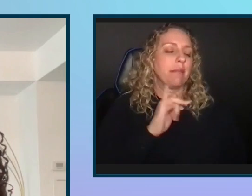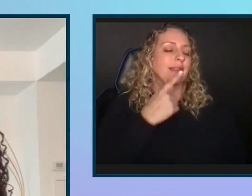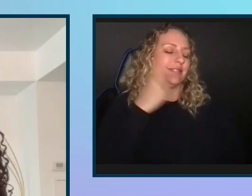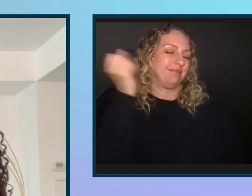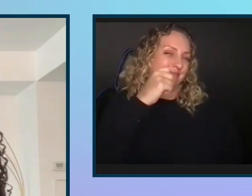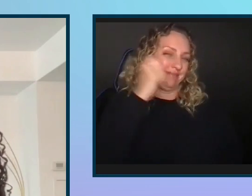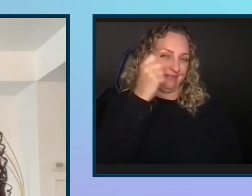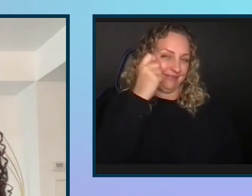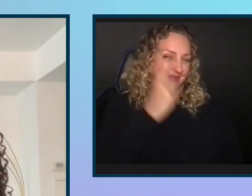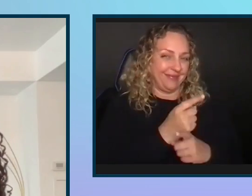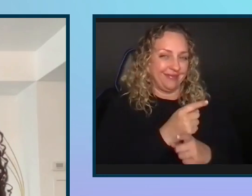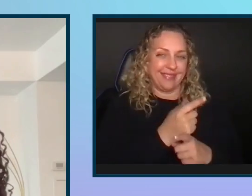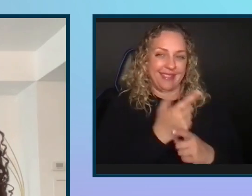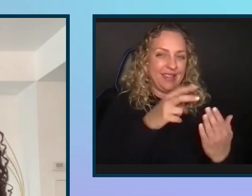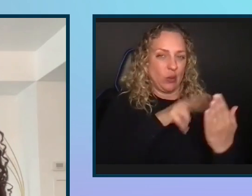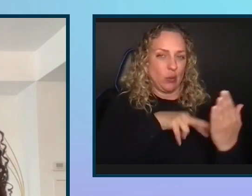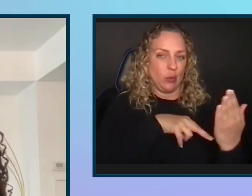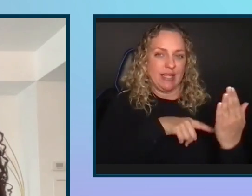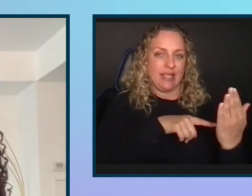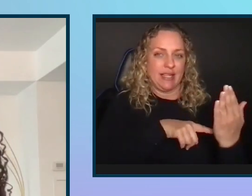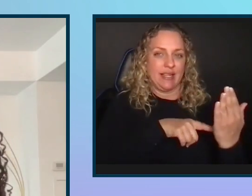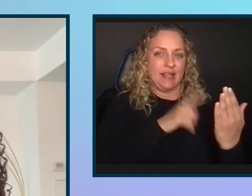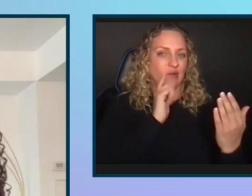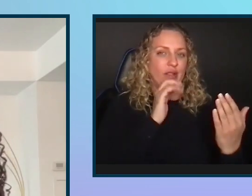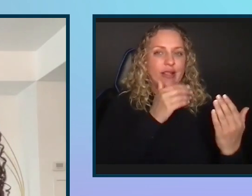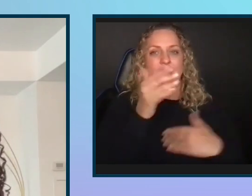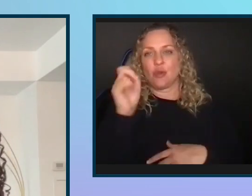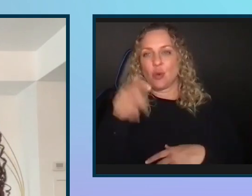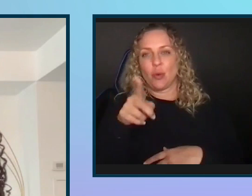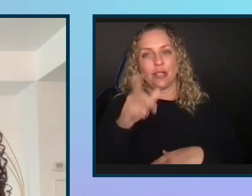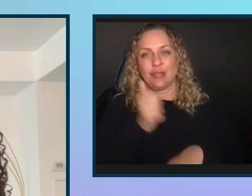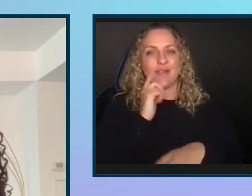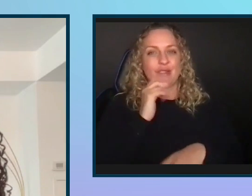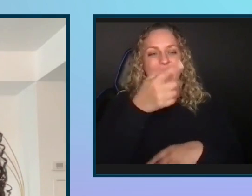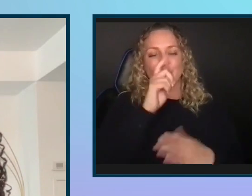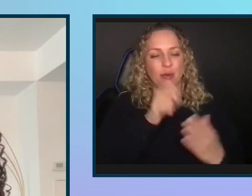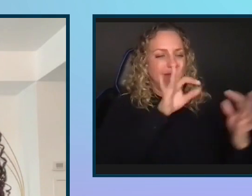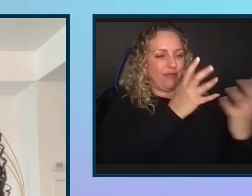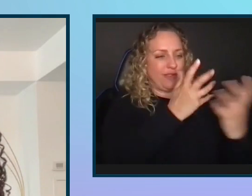reading my sheet for the next question. So I think you set us up for the next question perfectly.